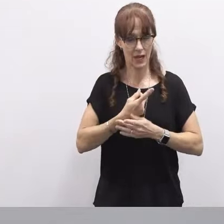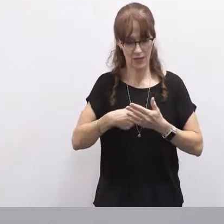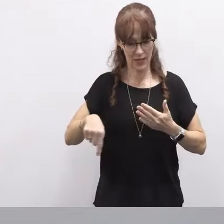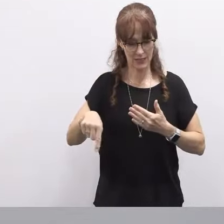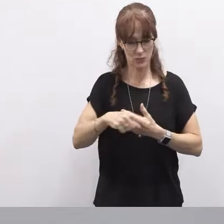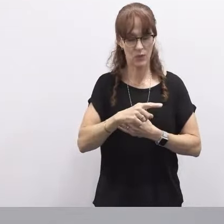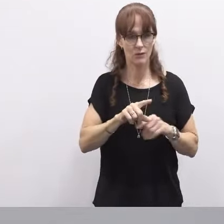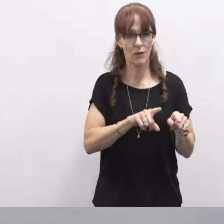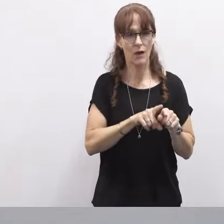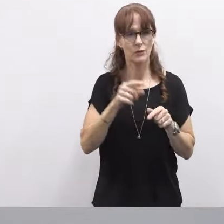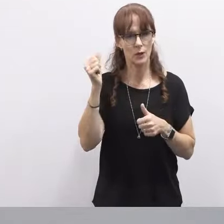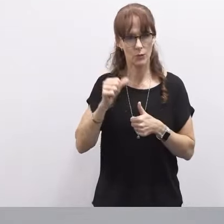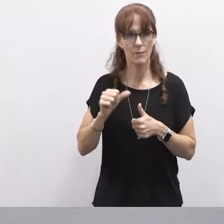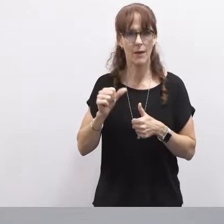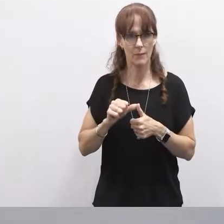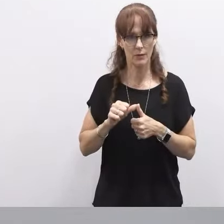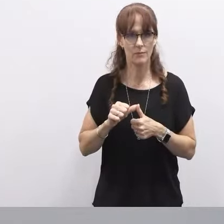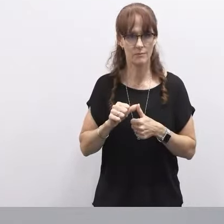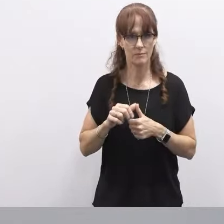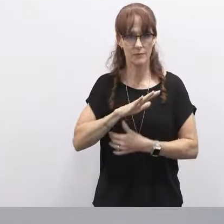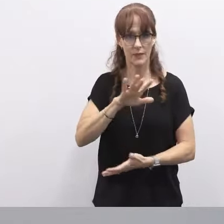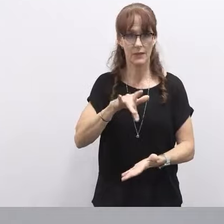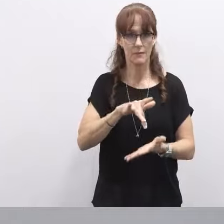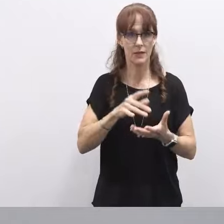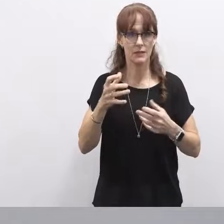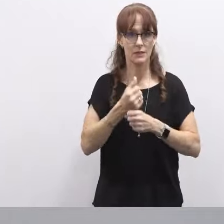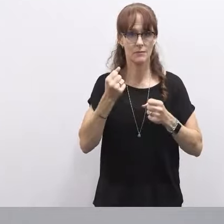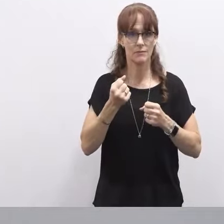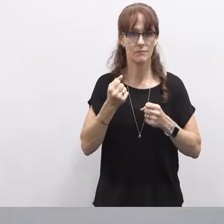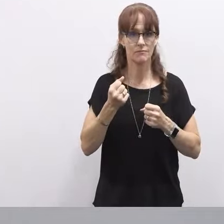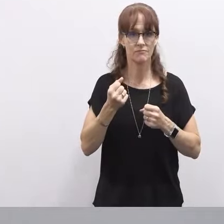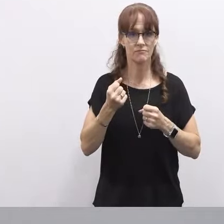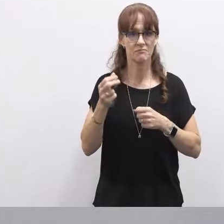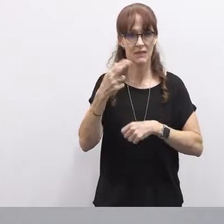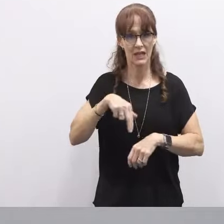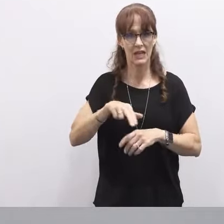that we also remember that we are in the middle of celebrating Native American Heritage Month,